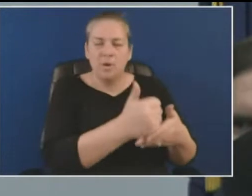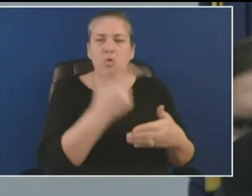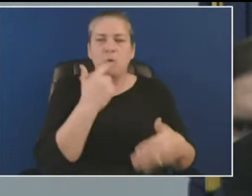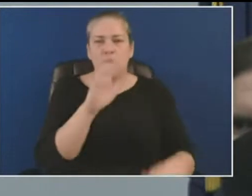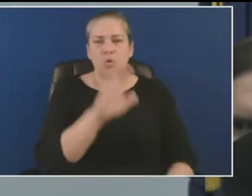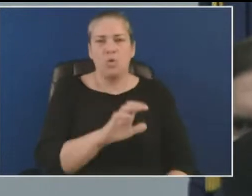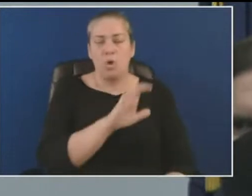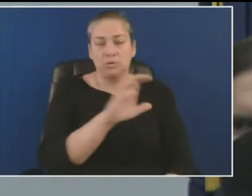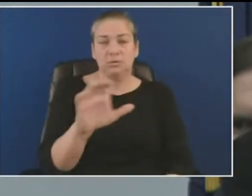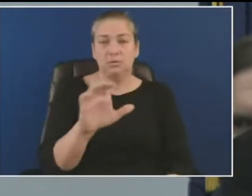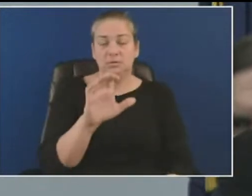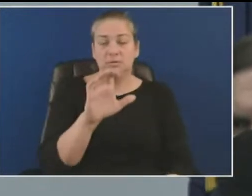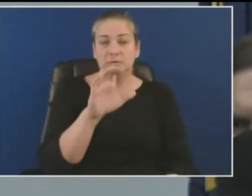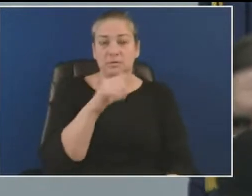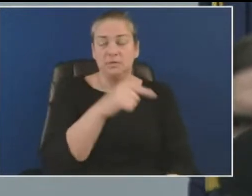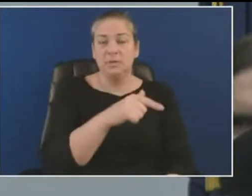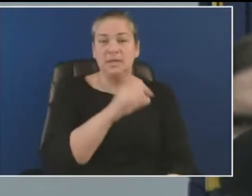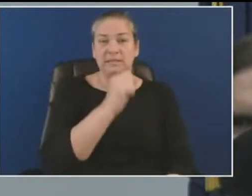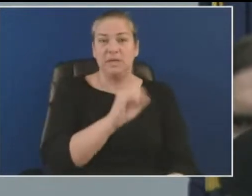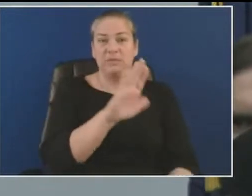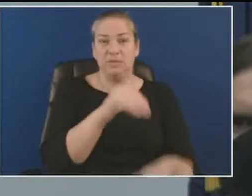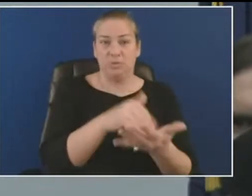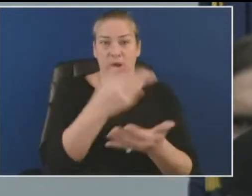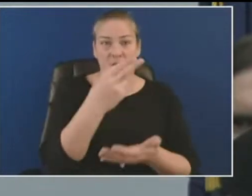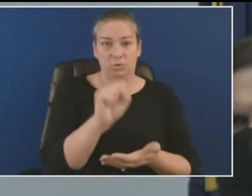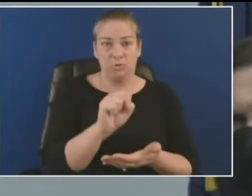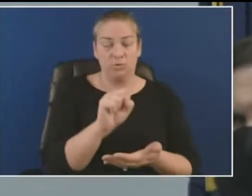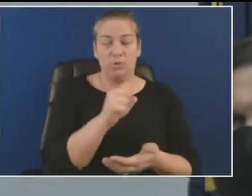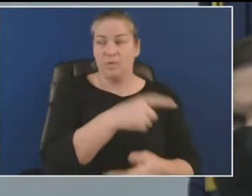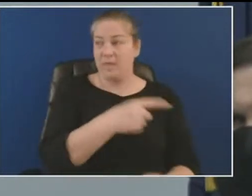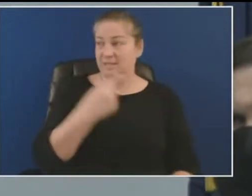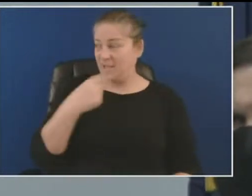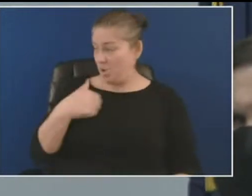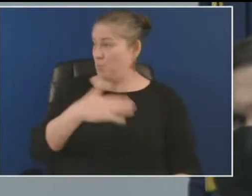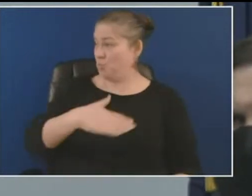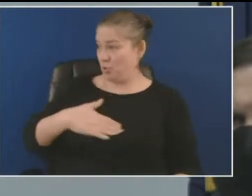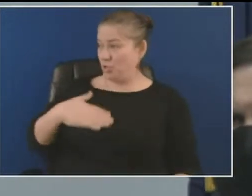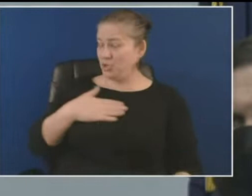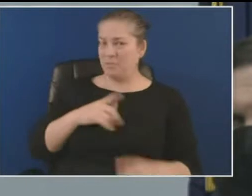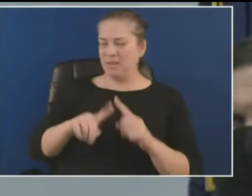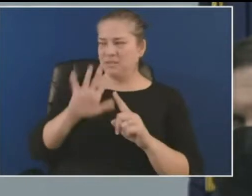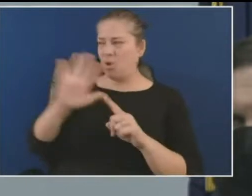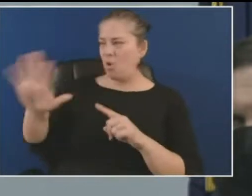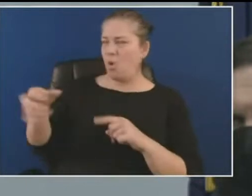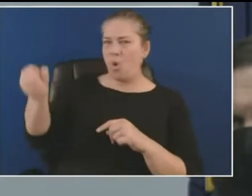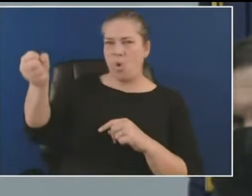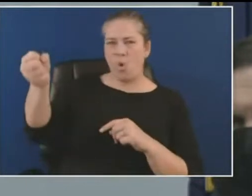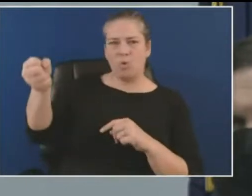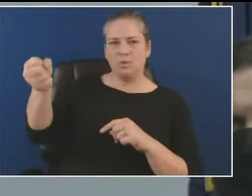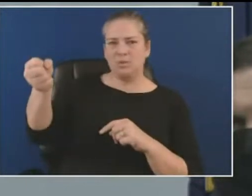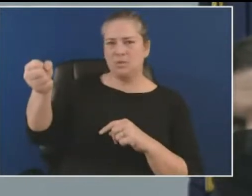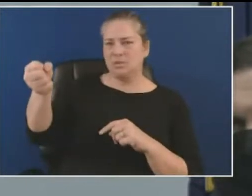What they've told me is they appreciate it, but they've asked to hold off and in kind donations what we need right